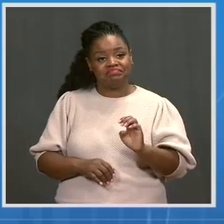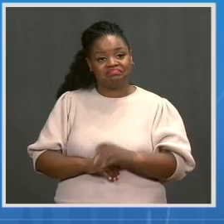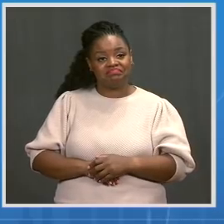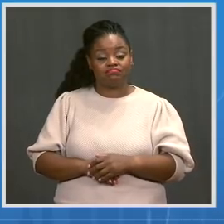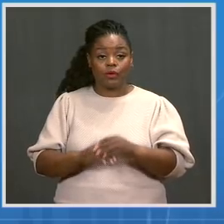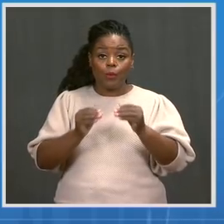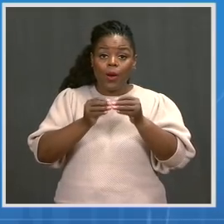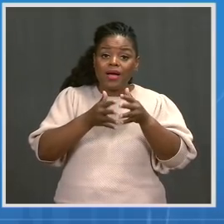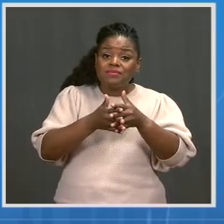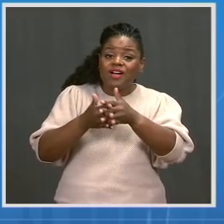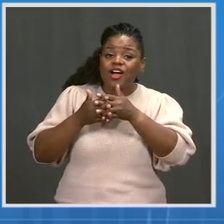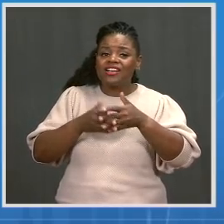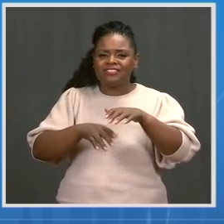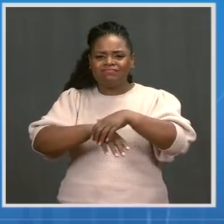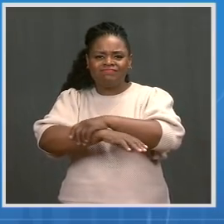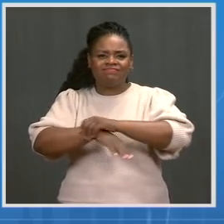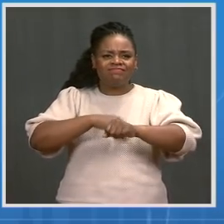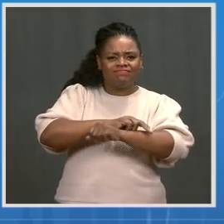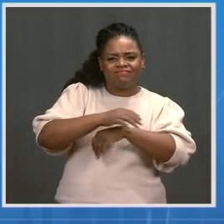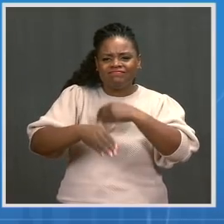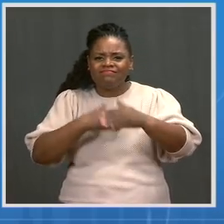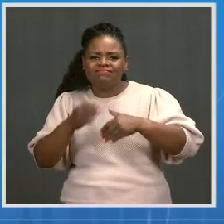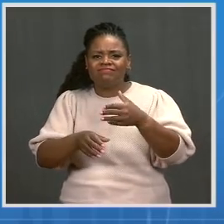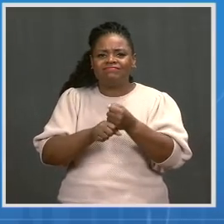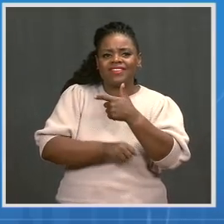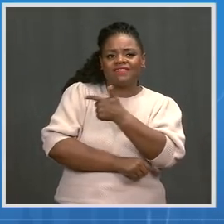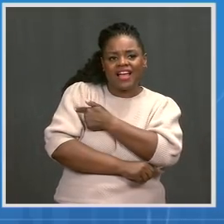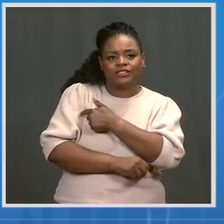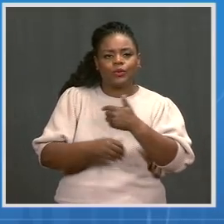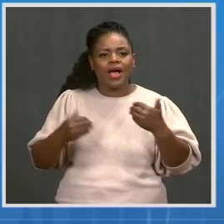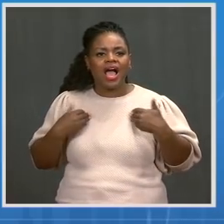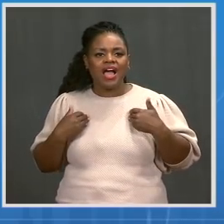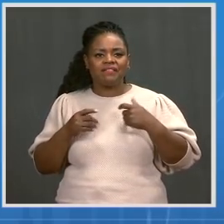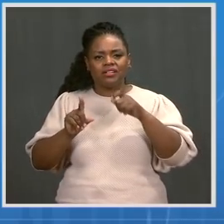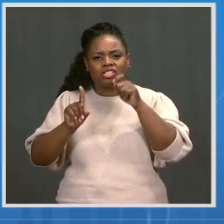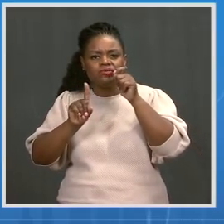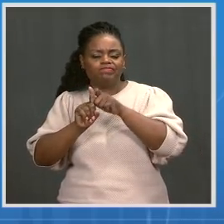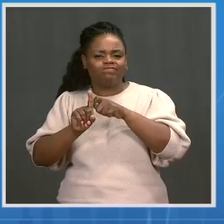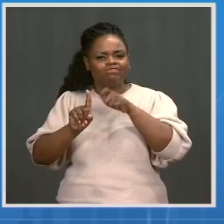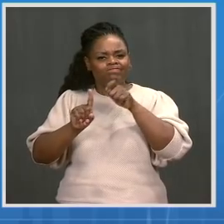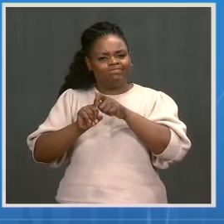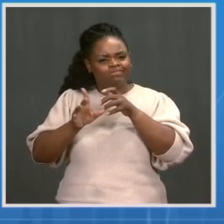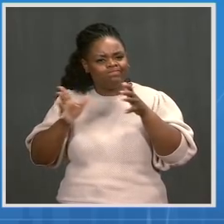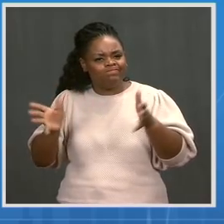we have chipped away at the ability of the COVID-19 virus to cause more illness and more suffering.